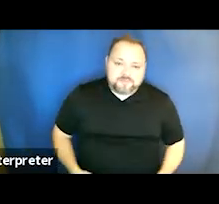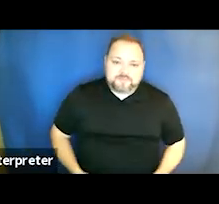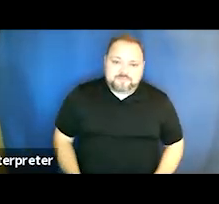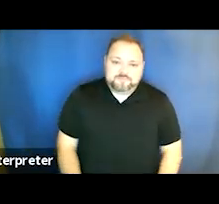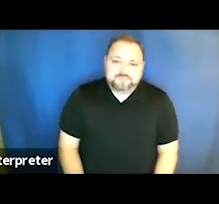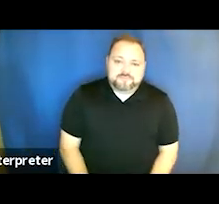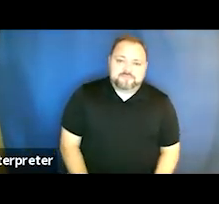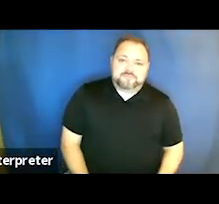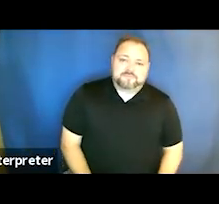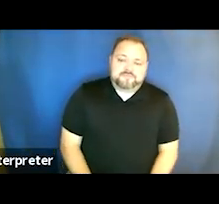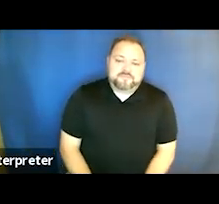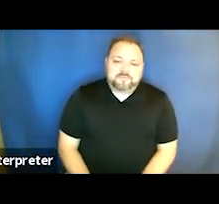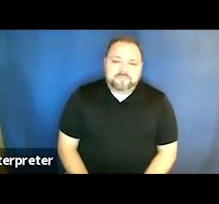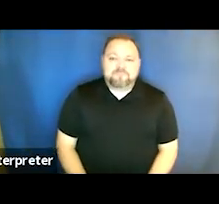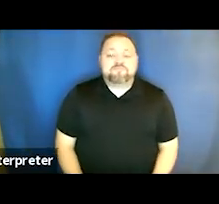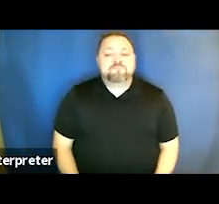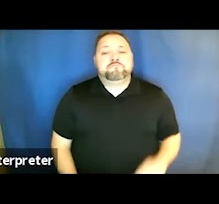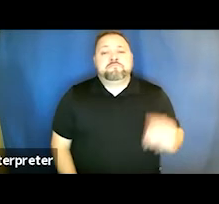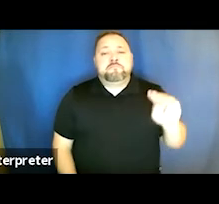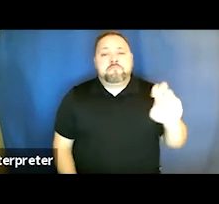Thank you so much for that, Brett.